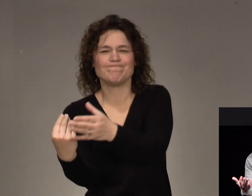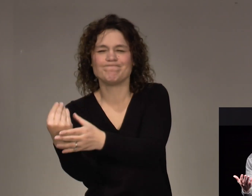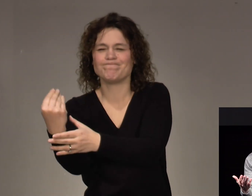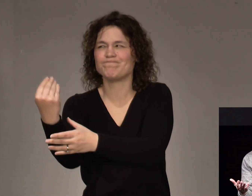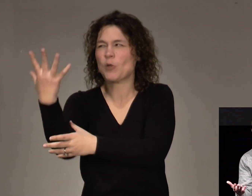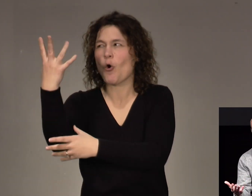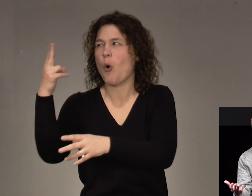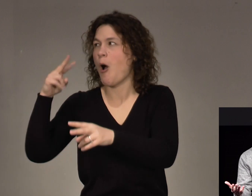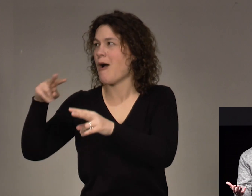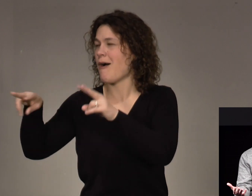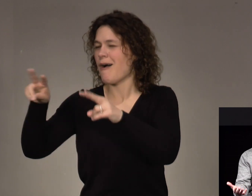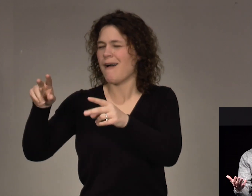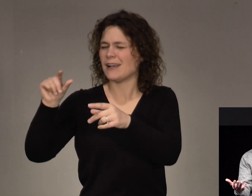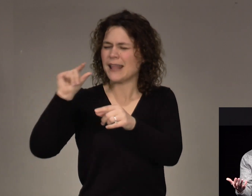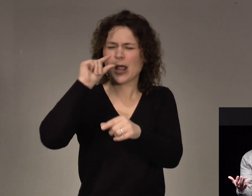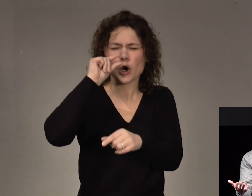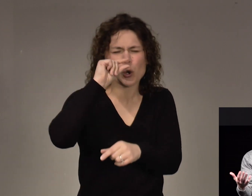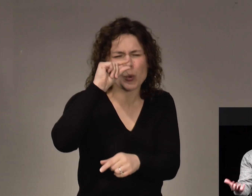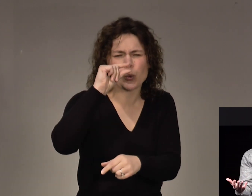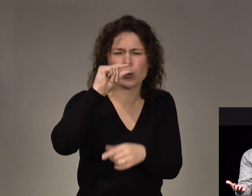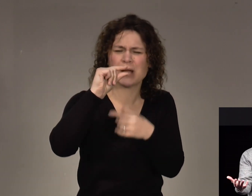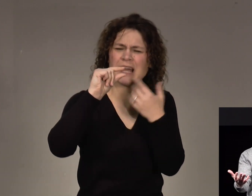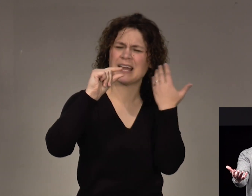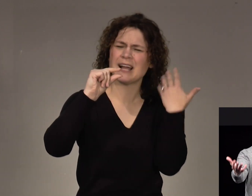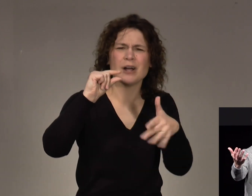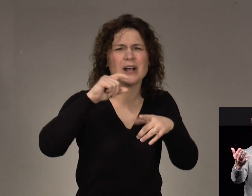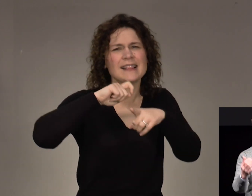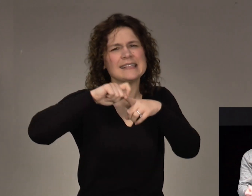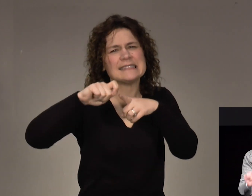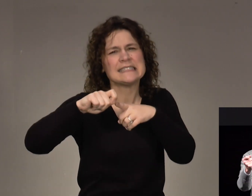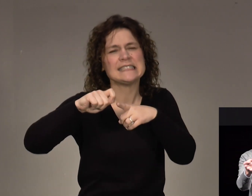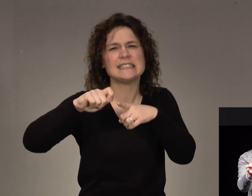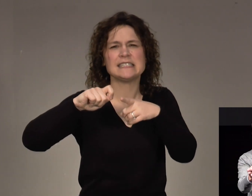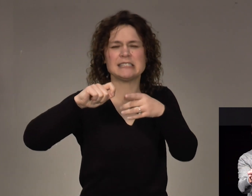by looking at that kernel, you couldn't imagine what it could be like. And so it